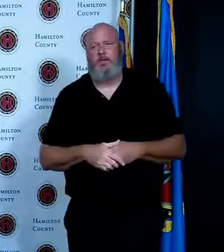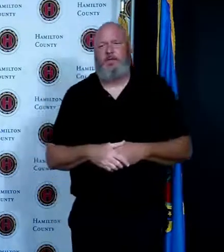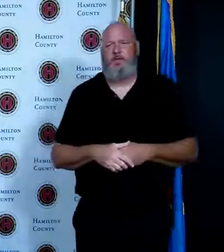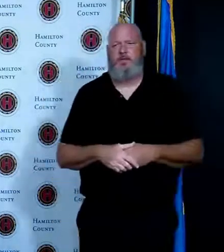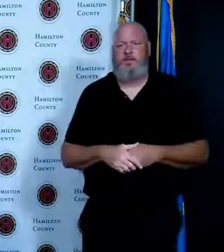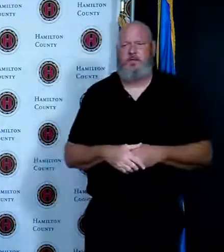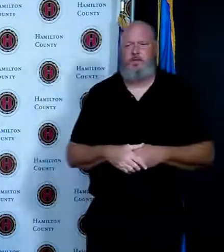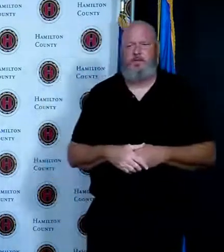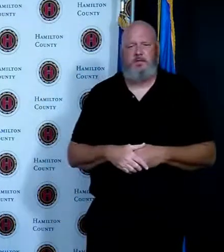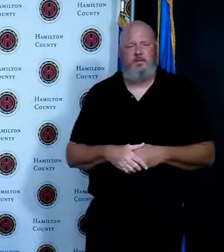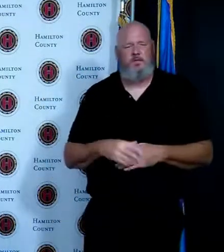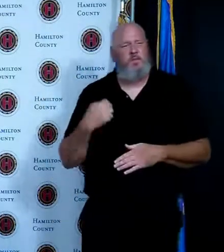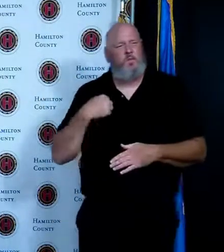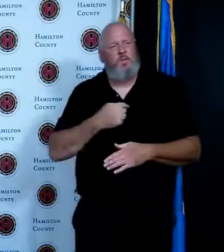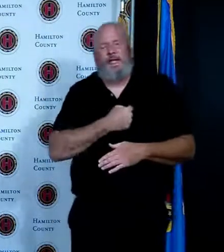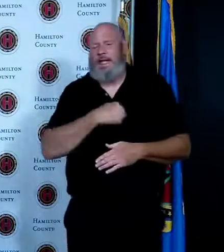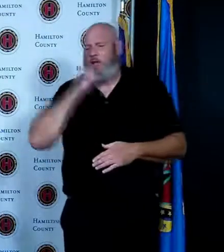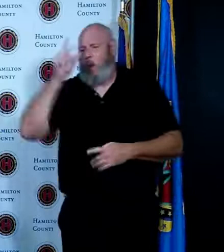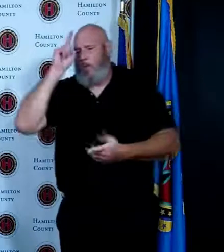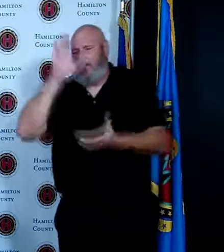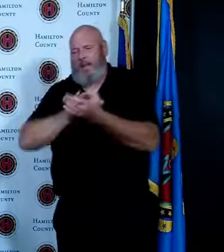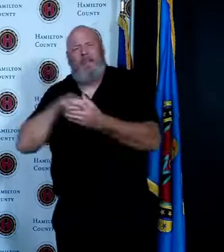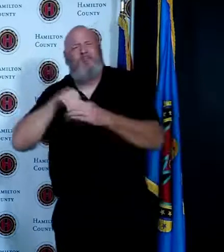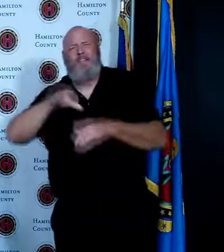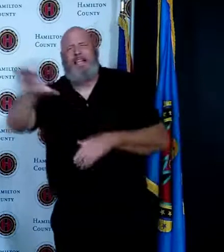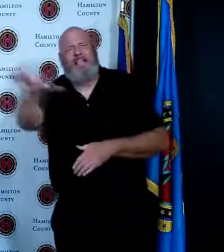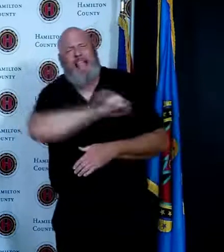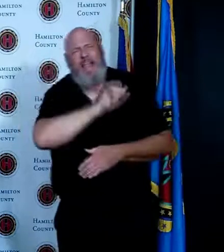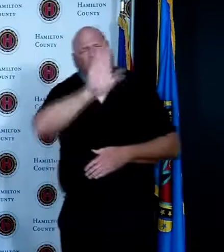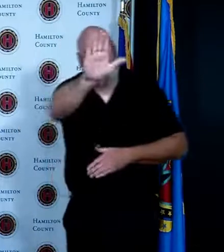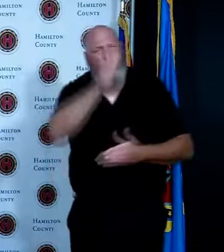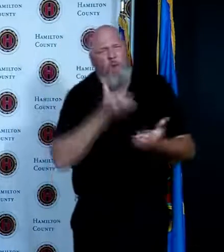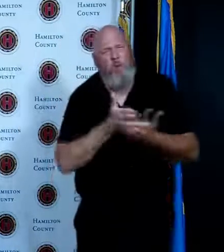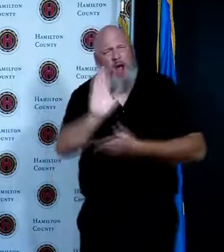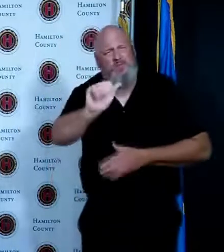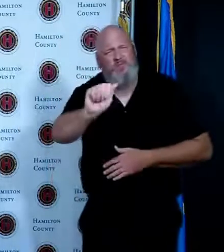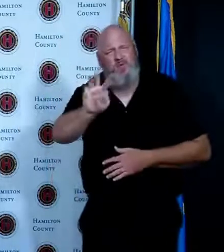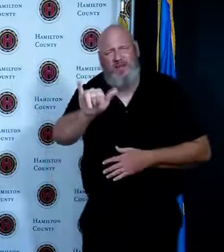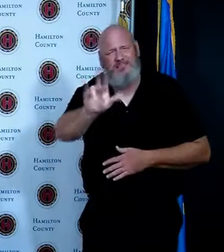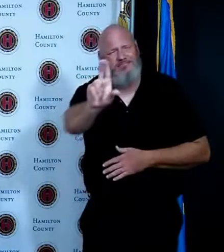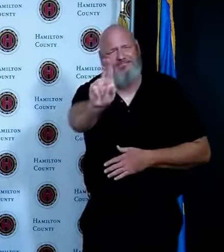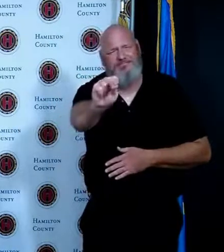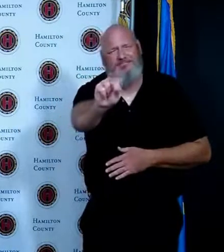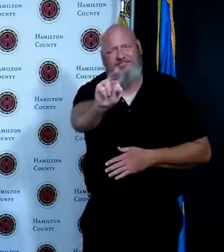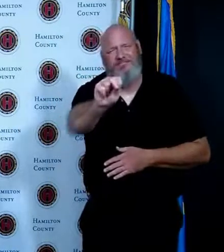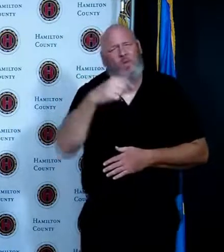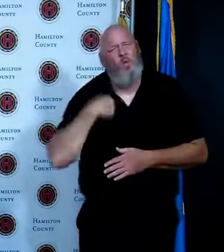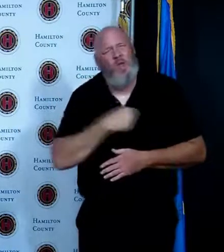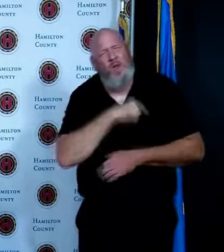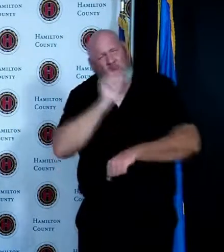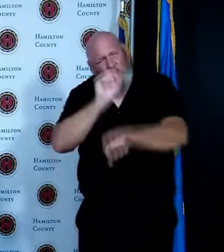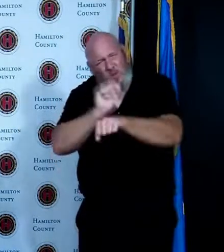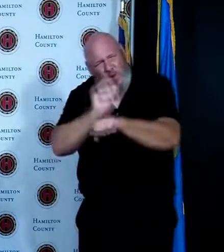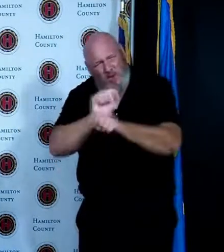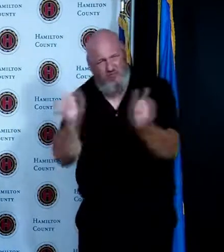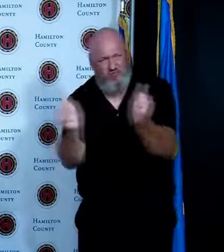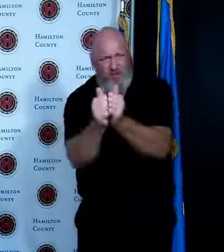stick and trying to catch people our goal is to work with individuals to help them understand what is required to get through this pandemic we're gonna